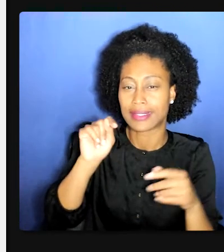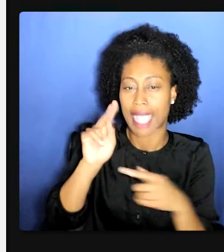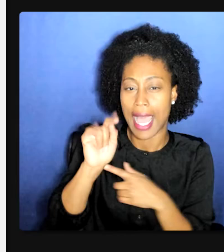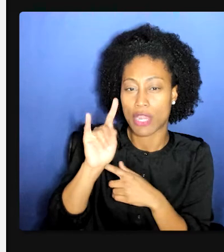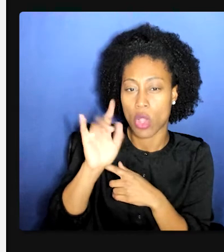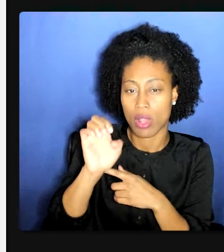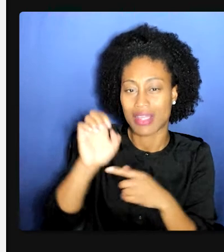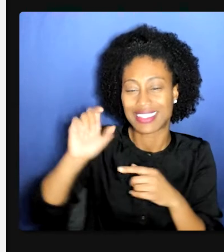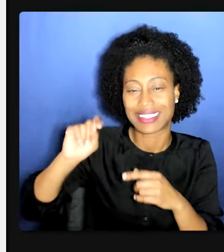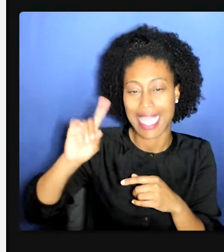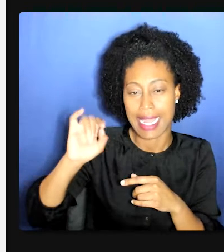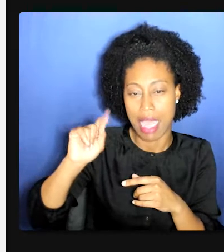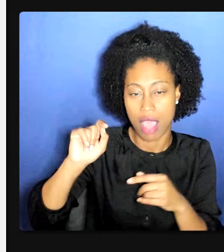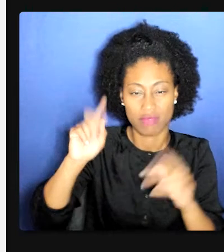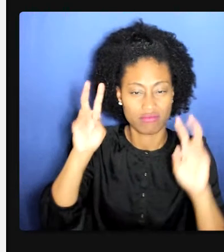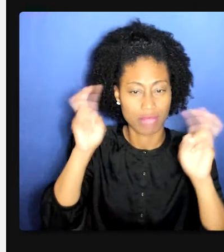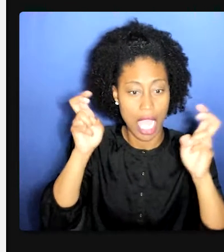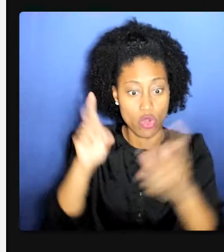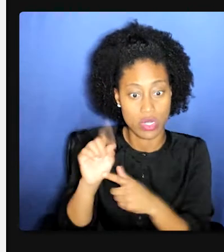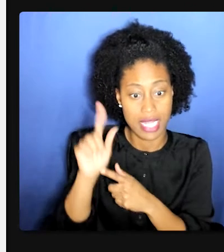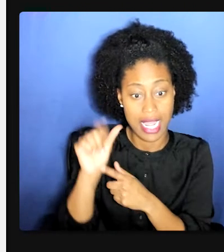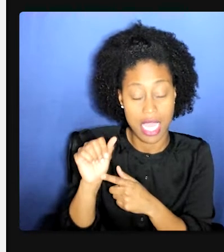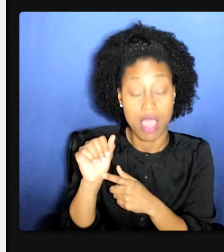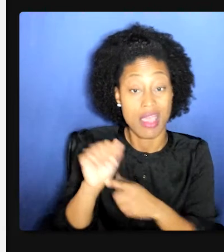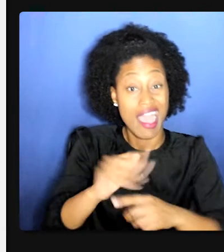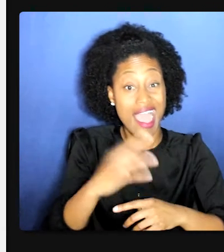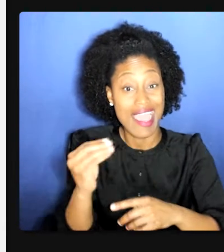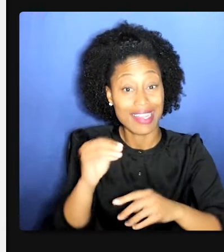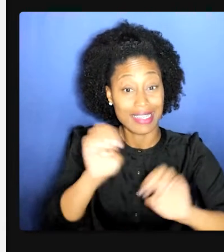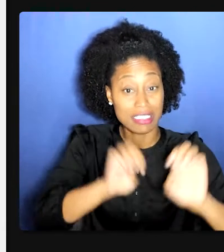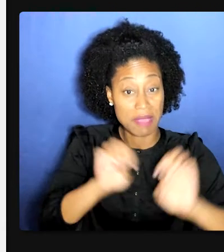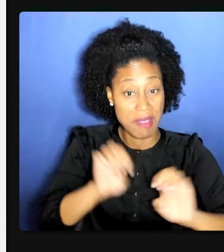Experiment where you get to run different experiments